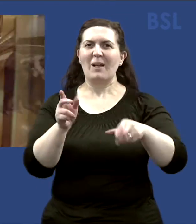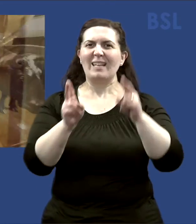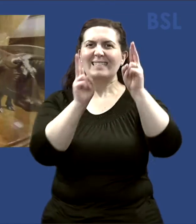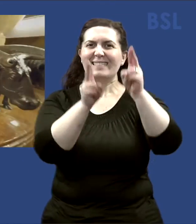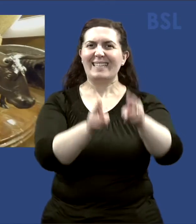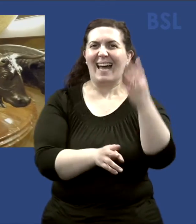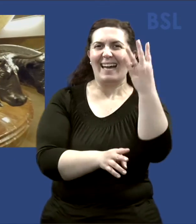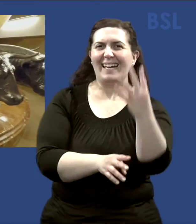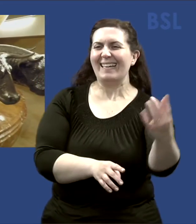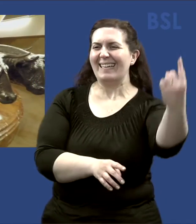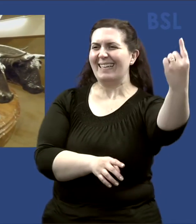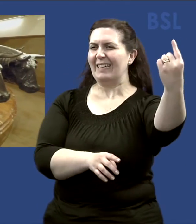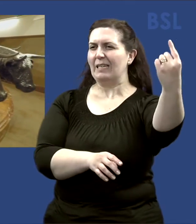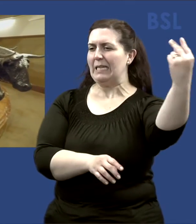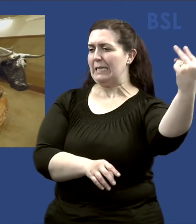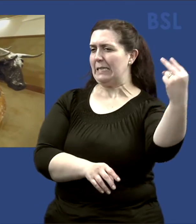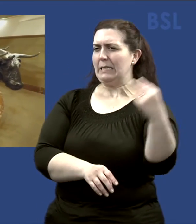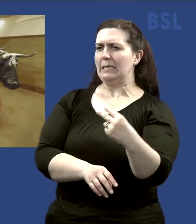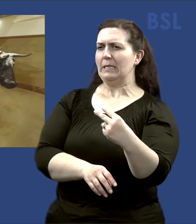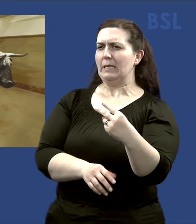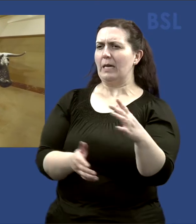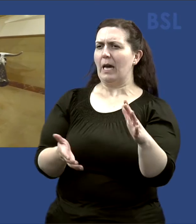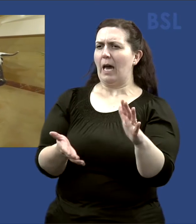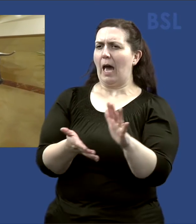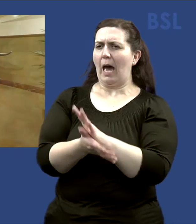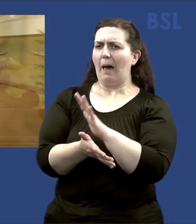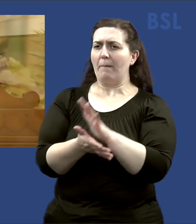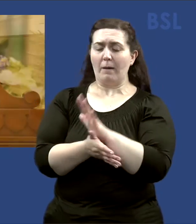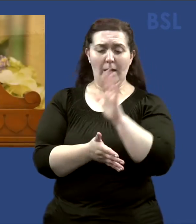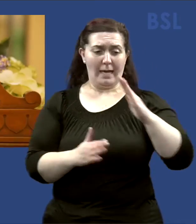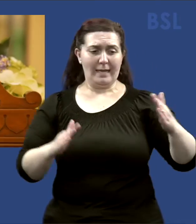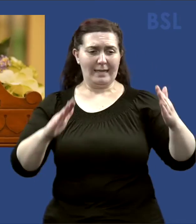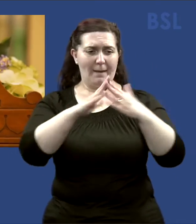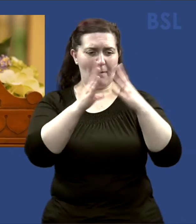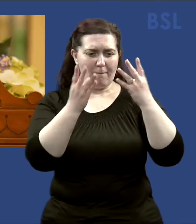"Those that are on the other side are happy with what this has become.